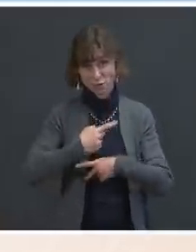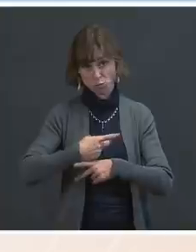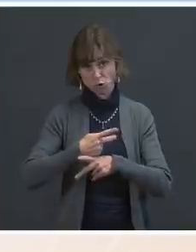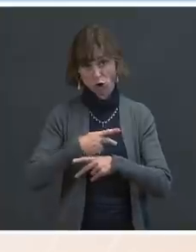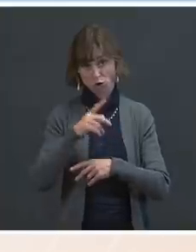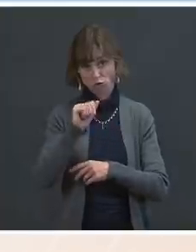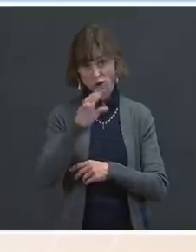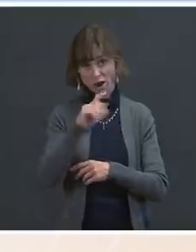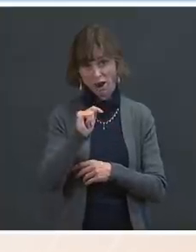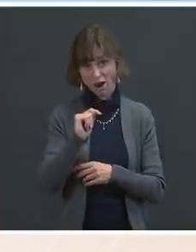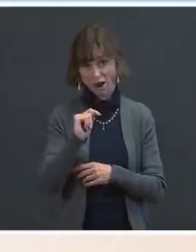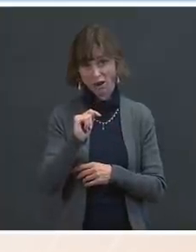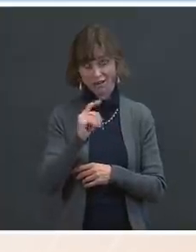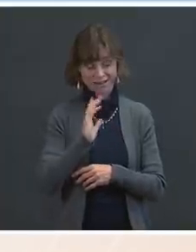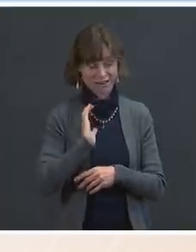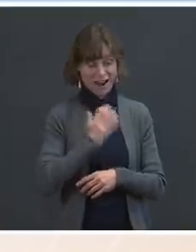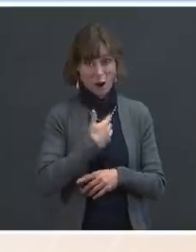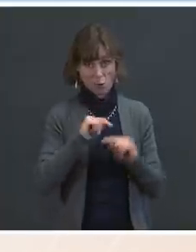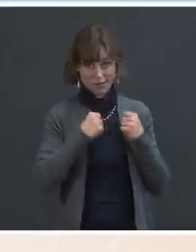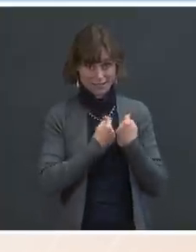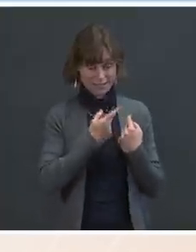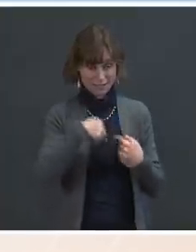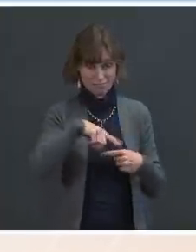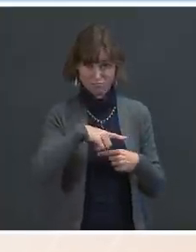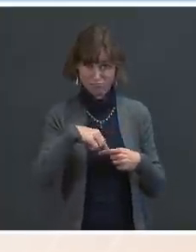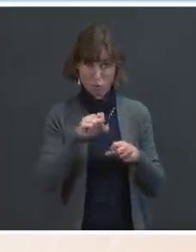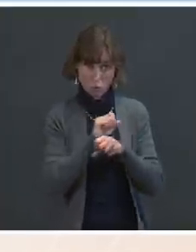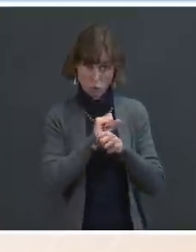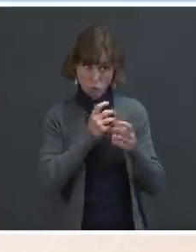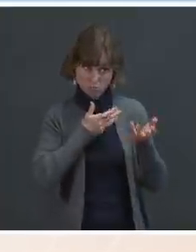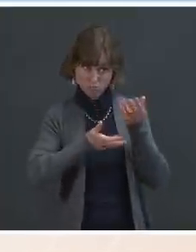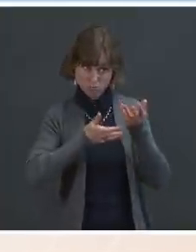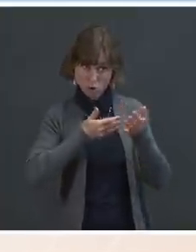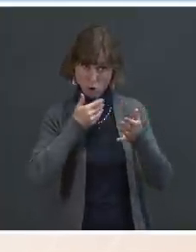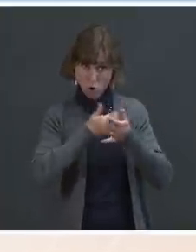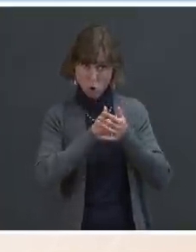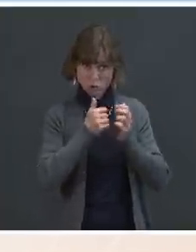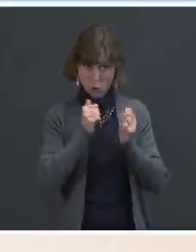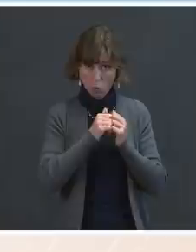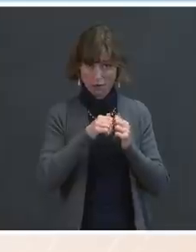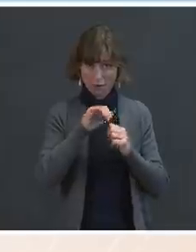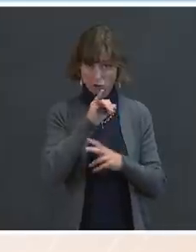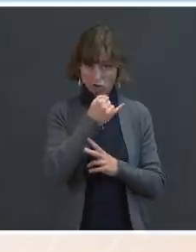with Johnson & Johnson and Merck, of course, to expedite the production of vaccines